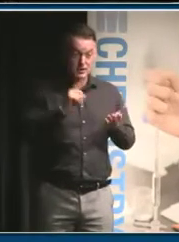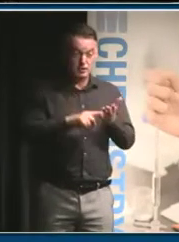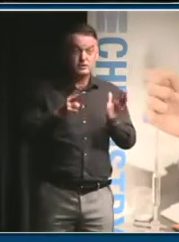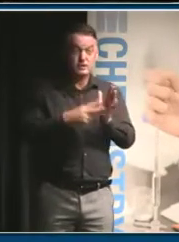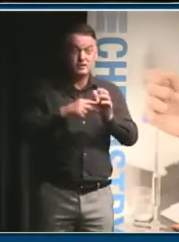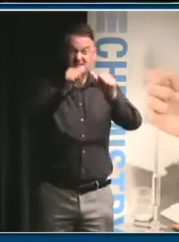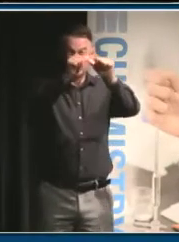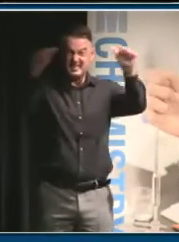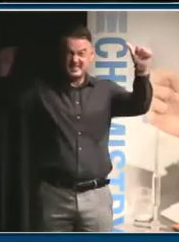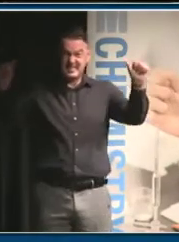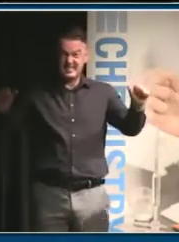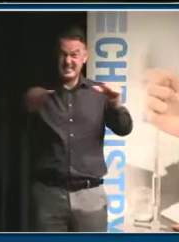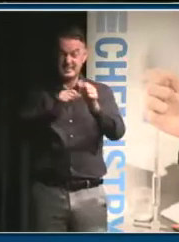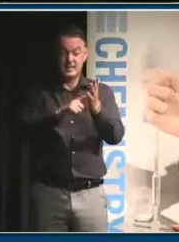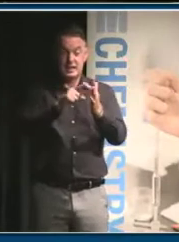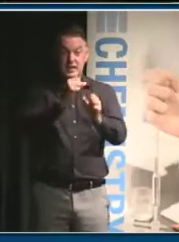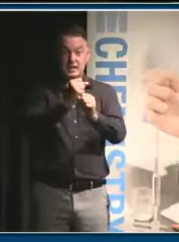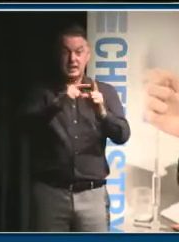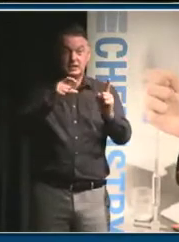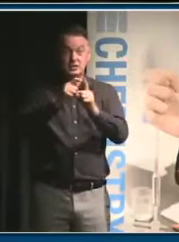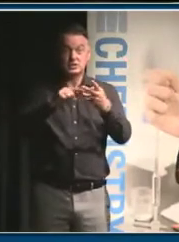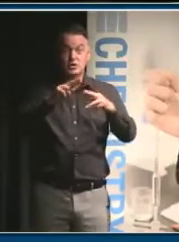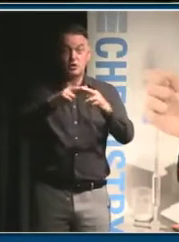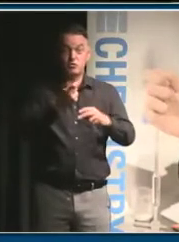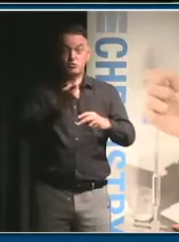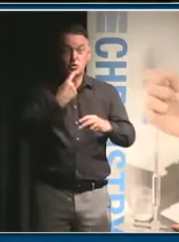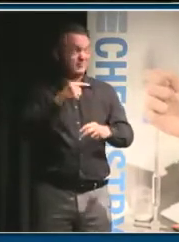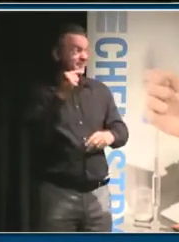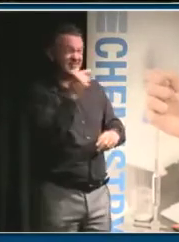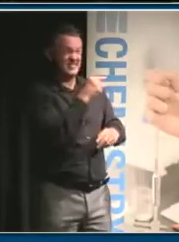Las Vegas Legends of Rock, the dude who plays Rod Stewart is him! …has nothing to do with